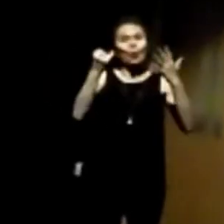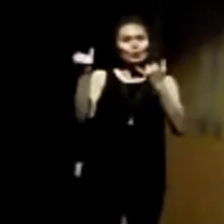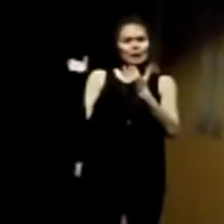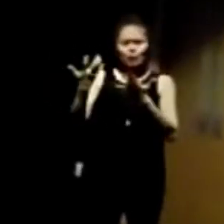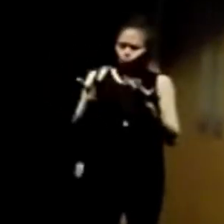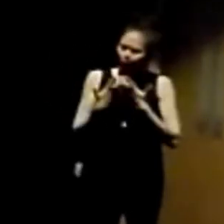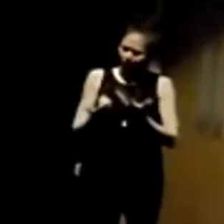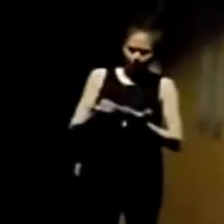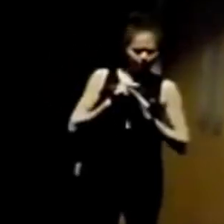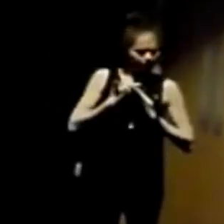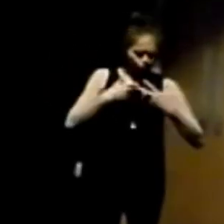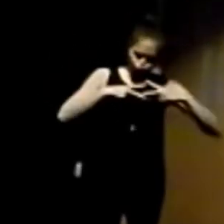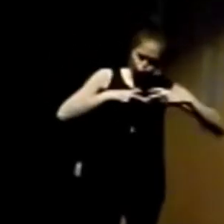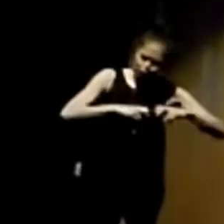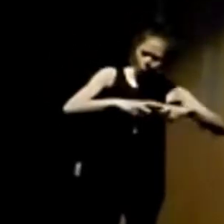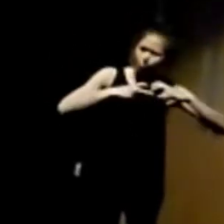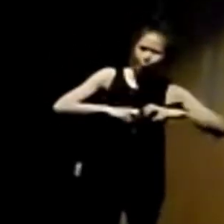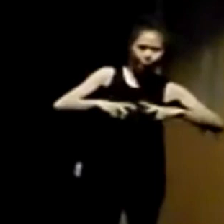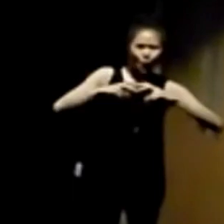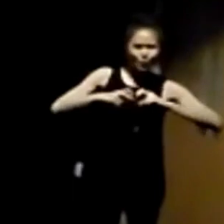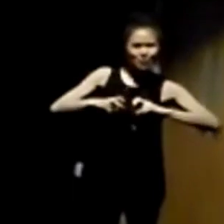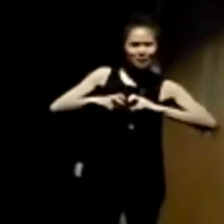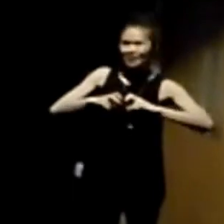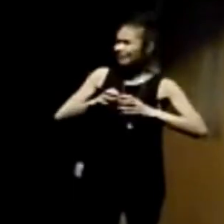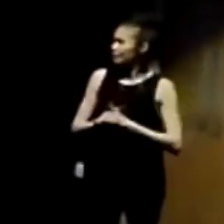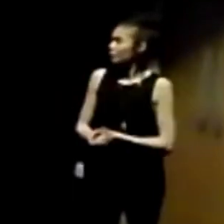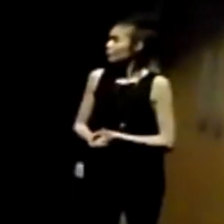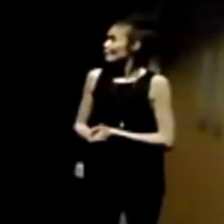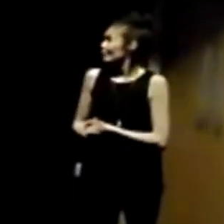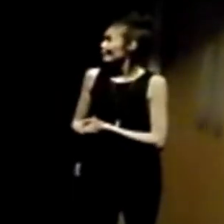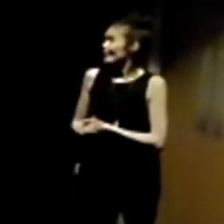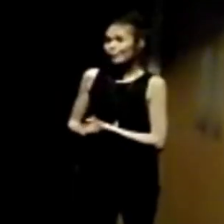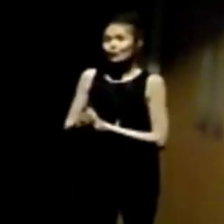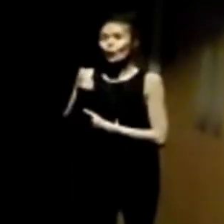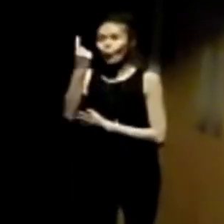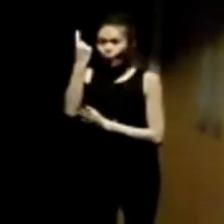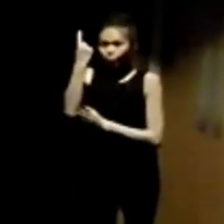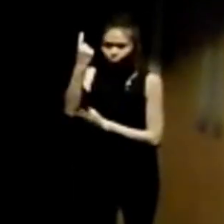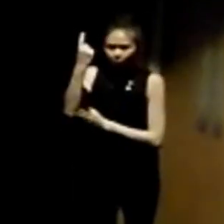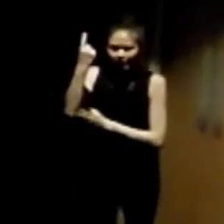And there's one golden rule when we all go back to 1606,